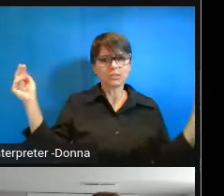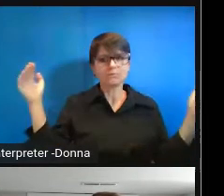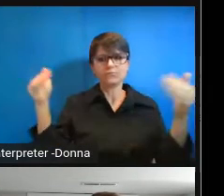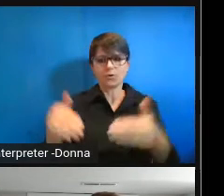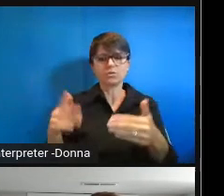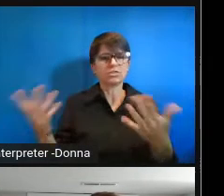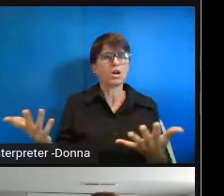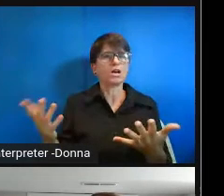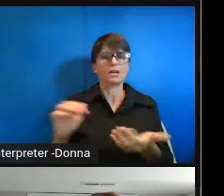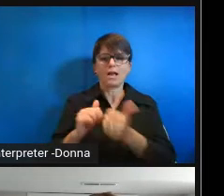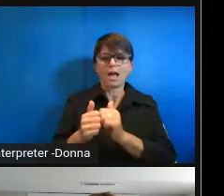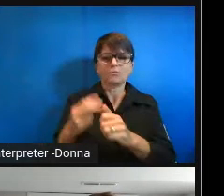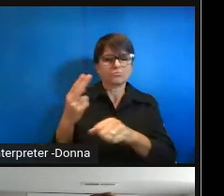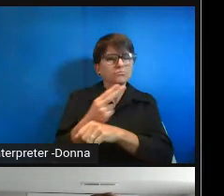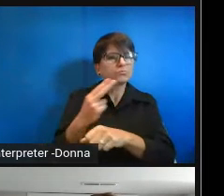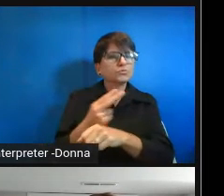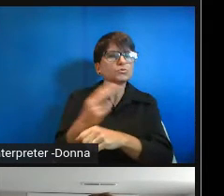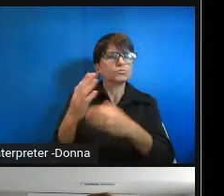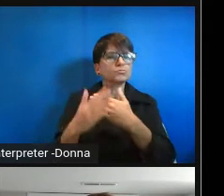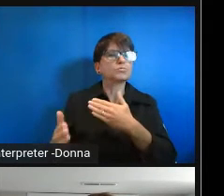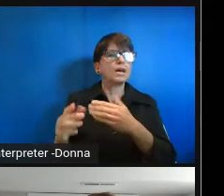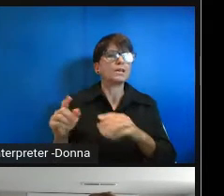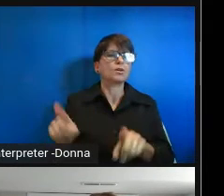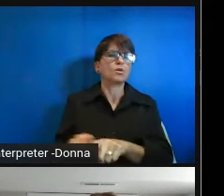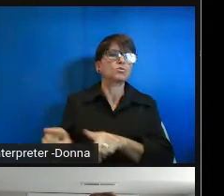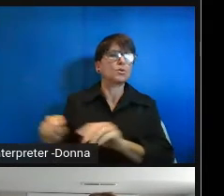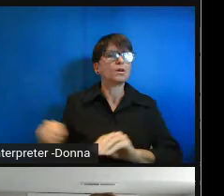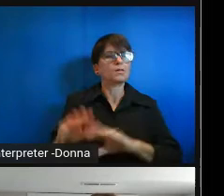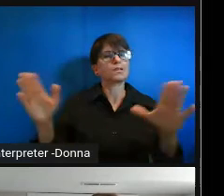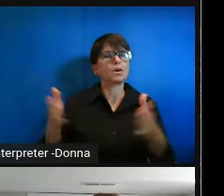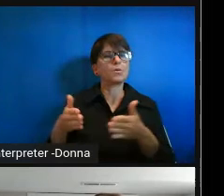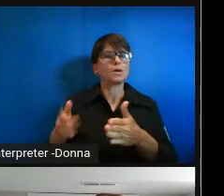and create a clear pathway for users to access our sites content.